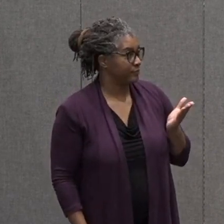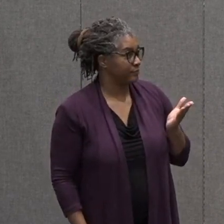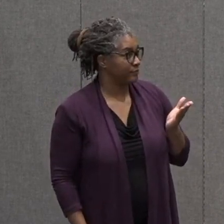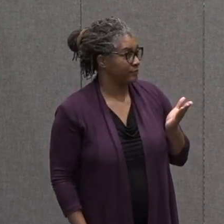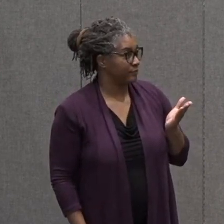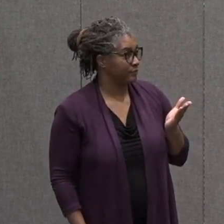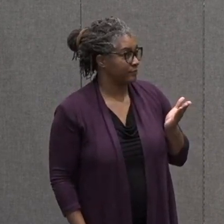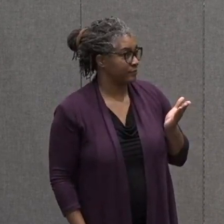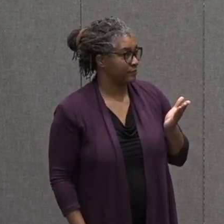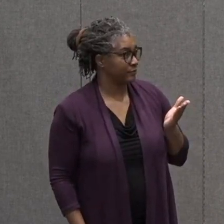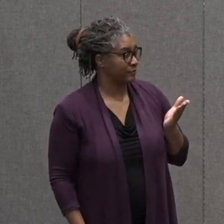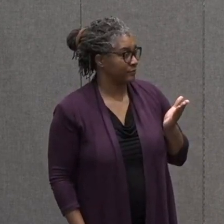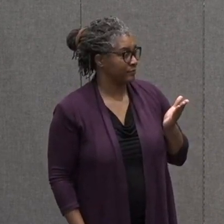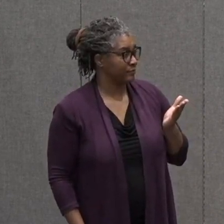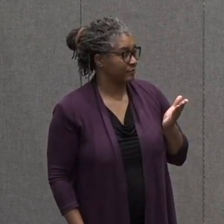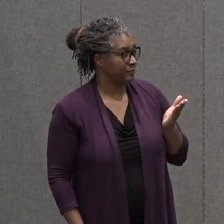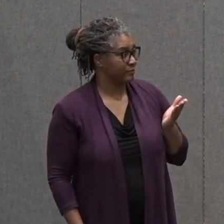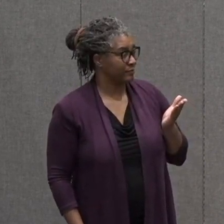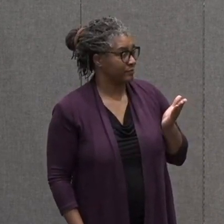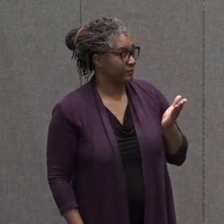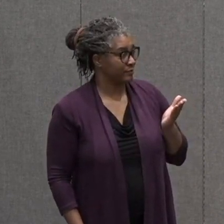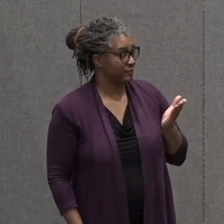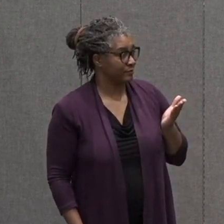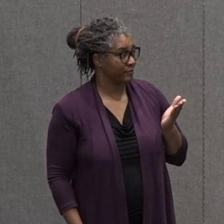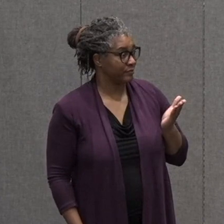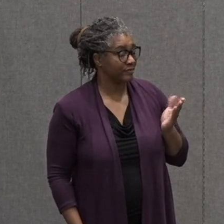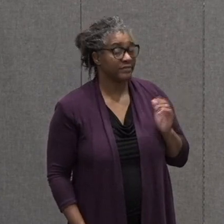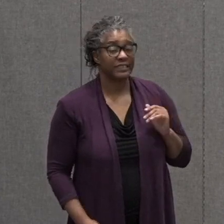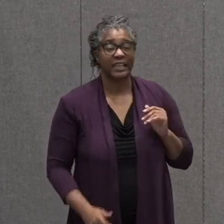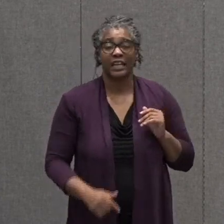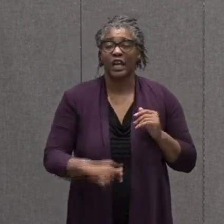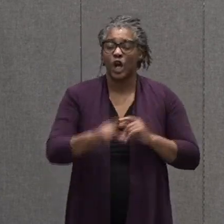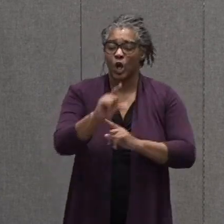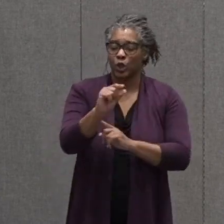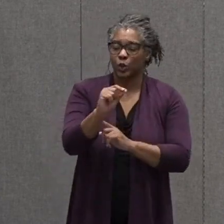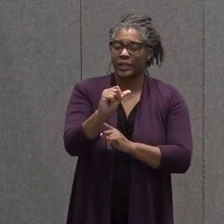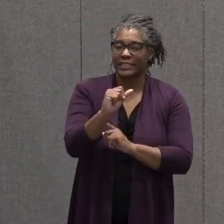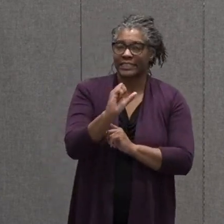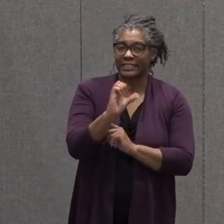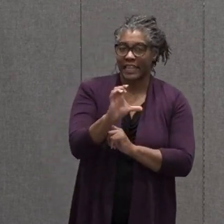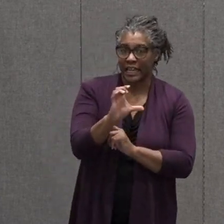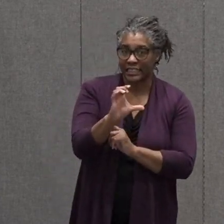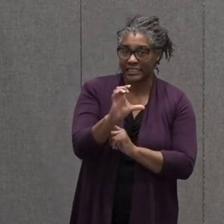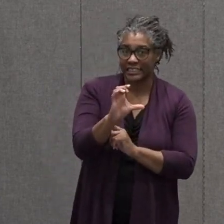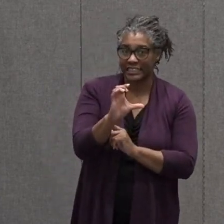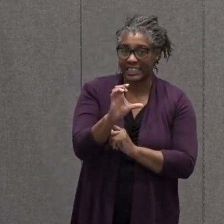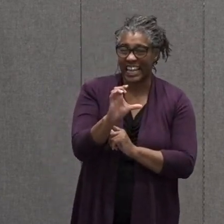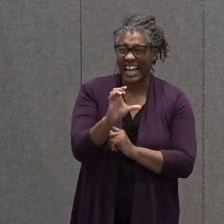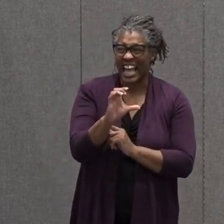If you're having a hard time counting to 20 seconds, 20 seconds can often be,